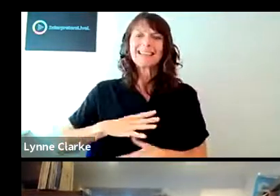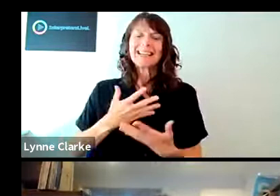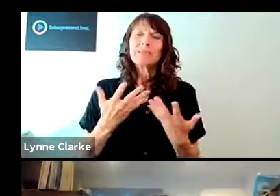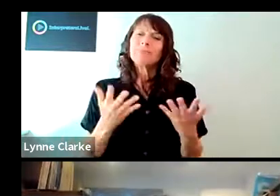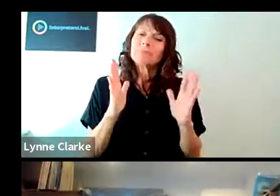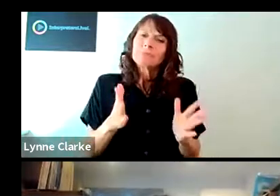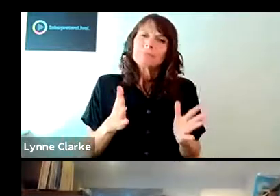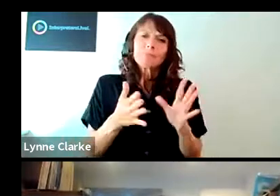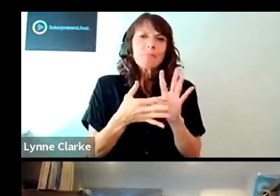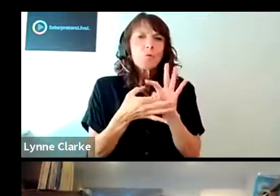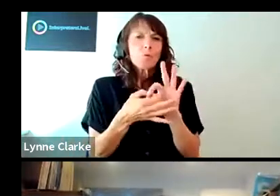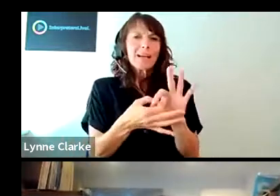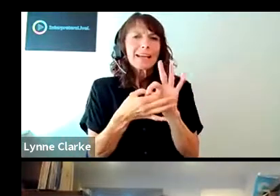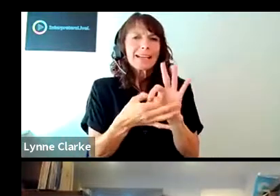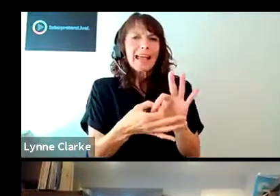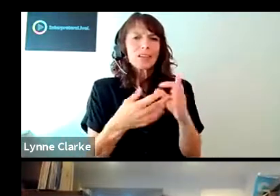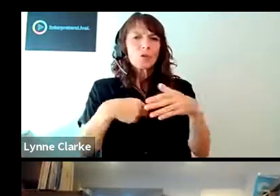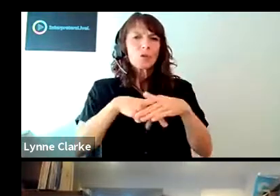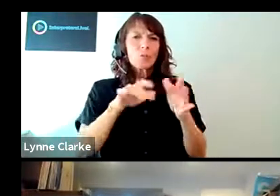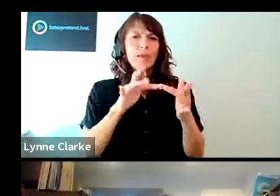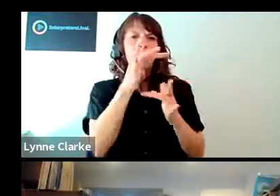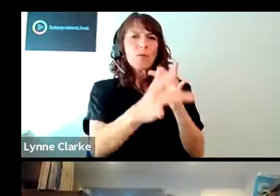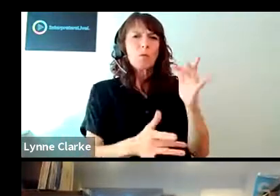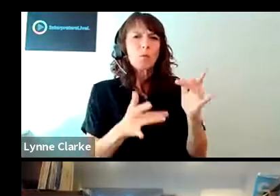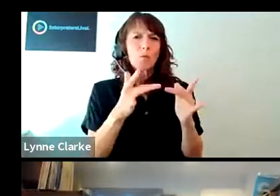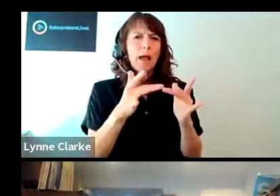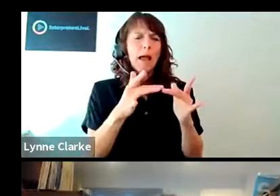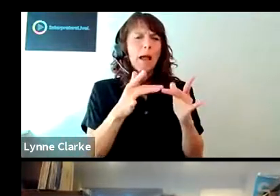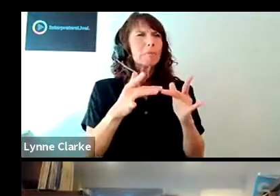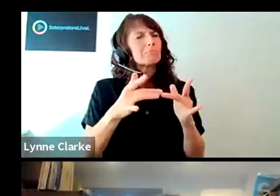web like we did in the nineties.This is fully integrated with our day-to-day life.